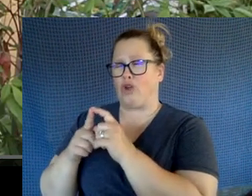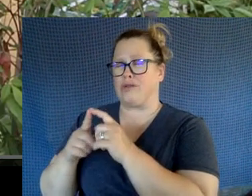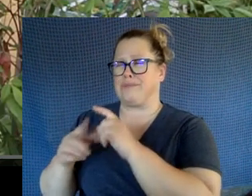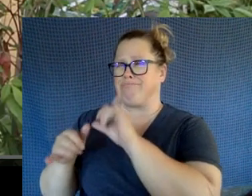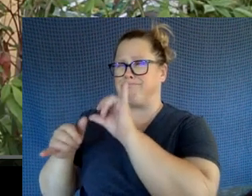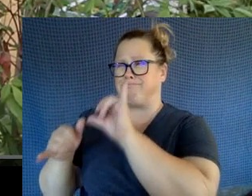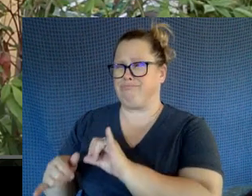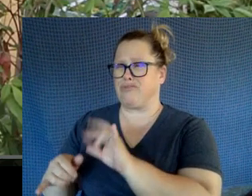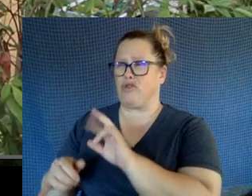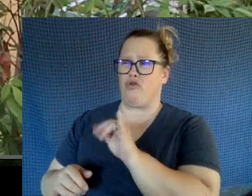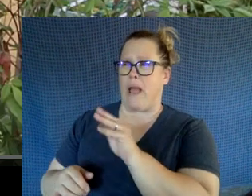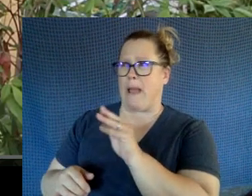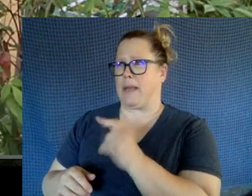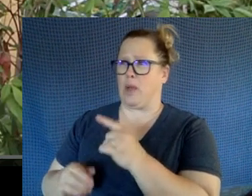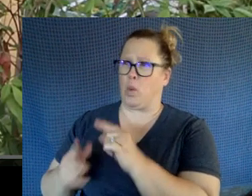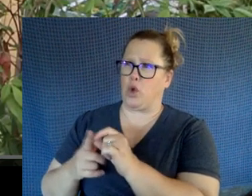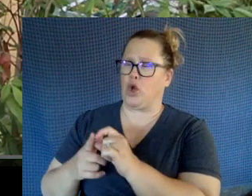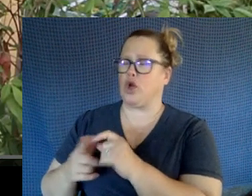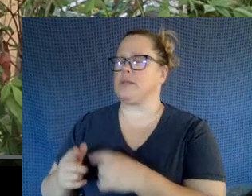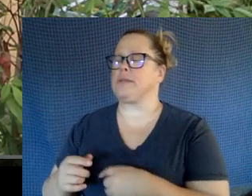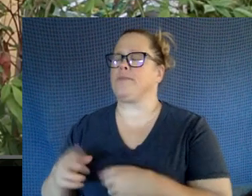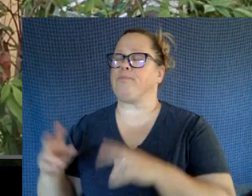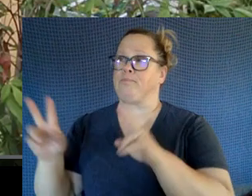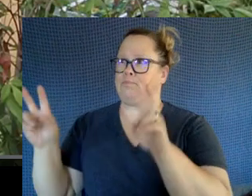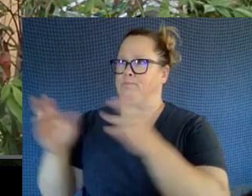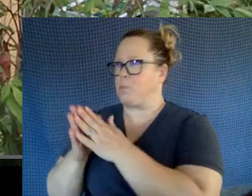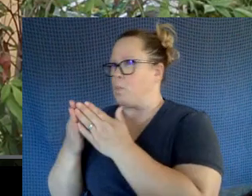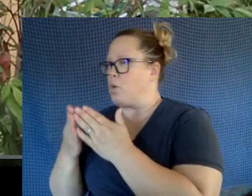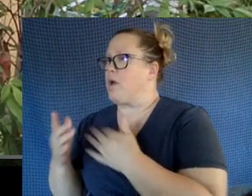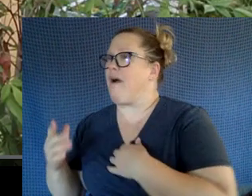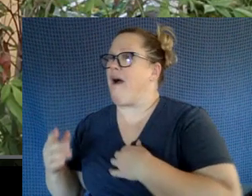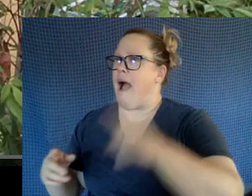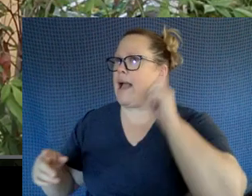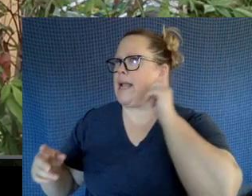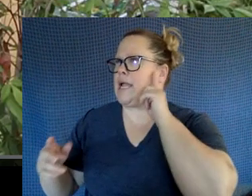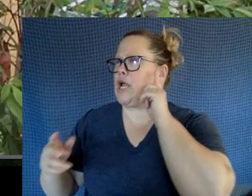From somewhere down the track I can hear that whistle blow. I tap my toes to the beach